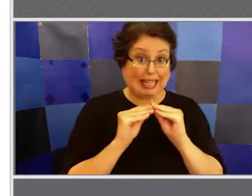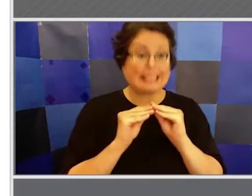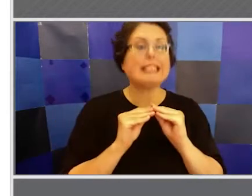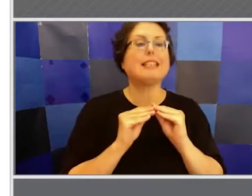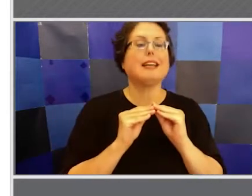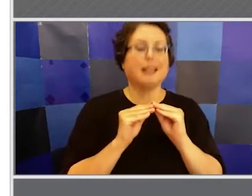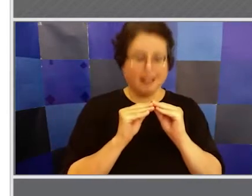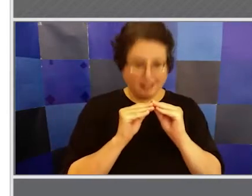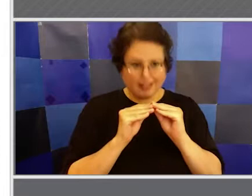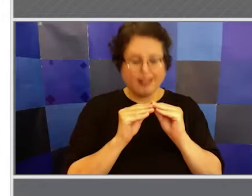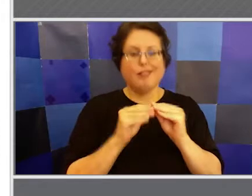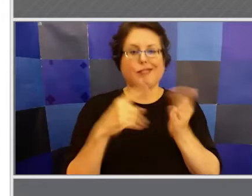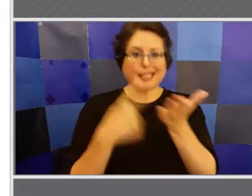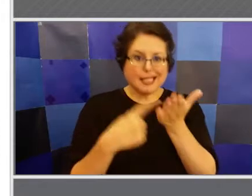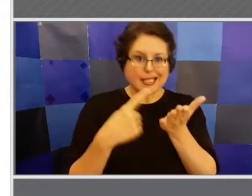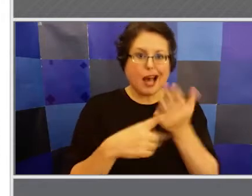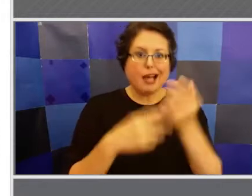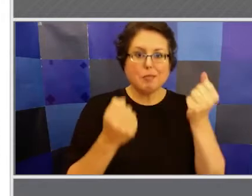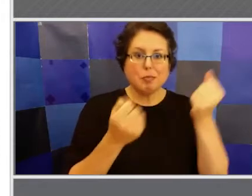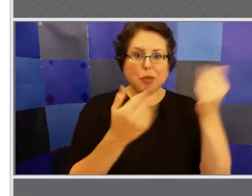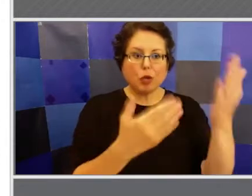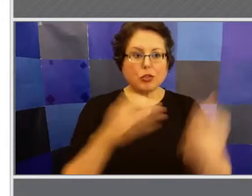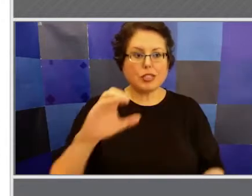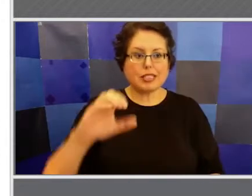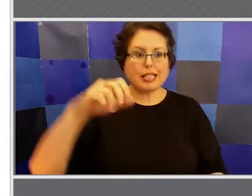of meetings has occurred to actually get into the details of those proposals, the CPC scores,